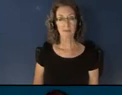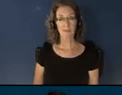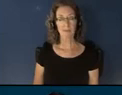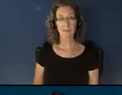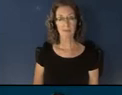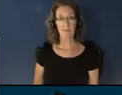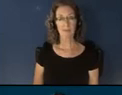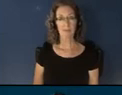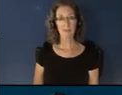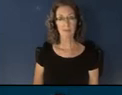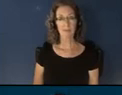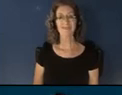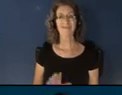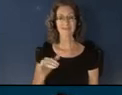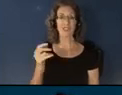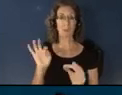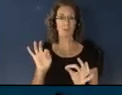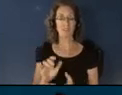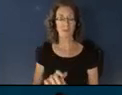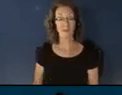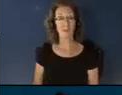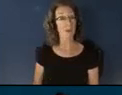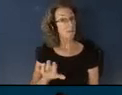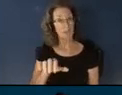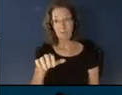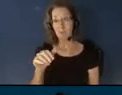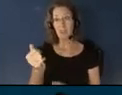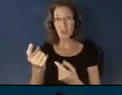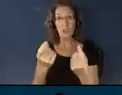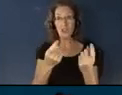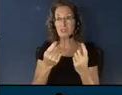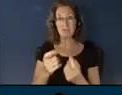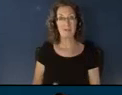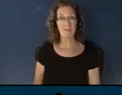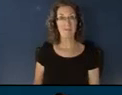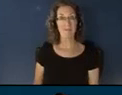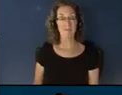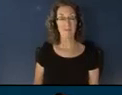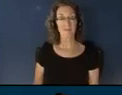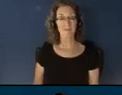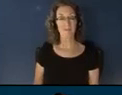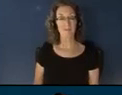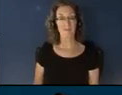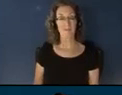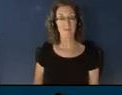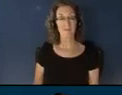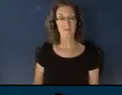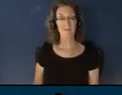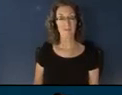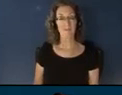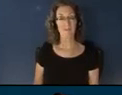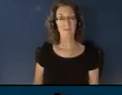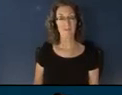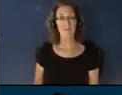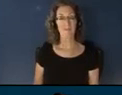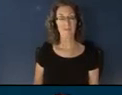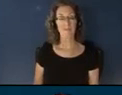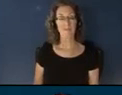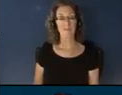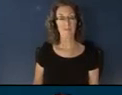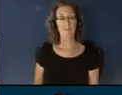Oh perfect, okay any other questions?